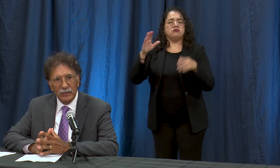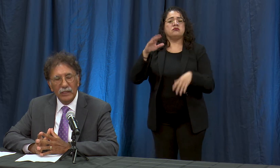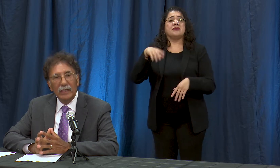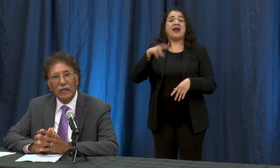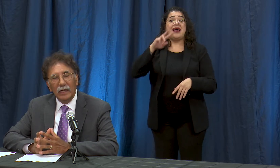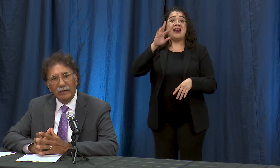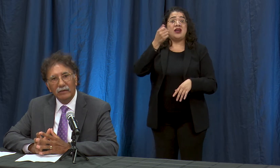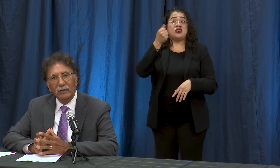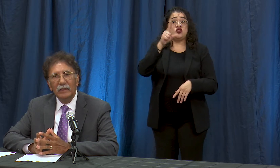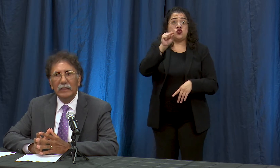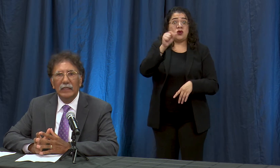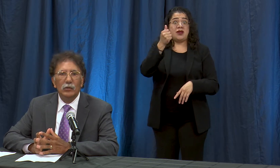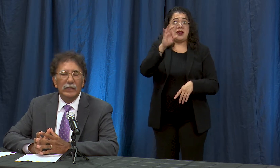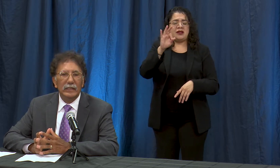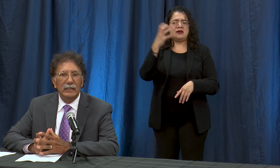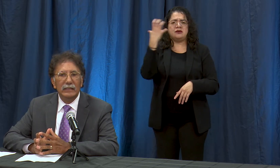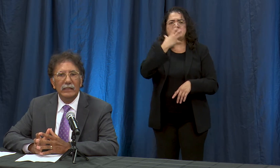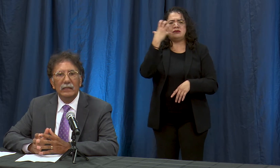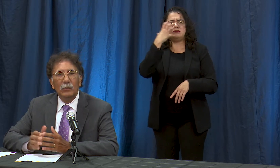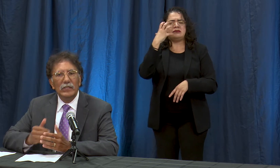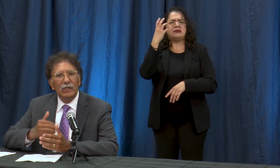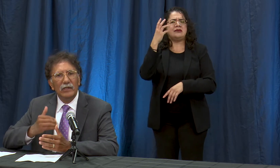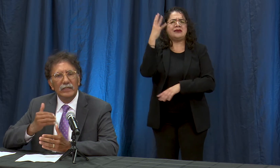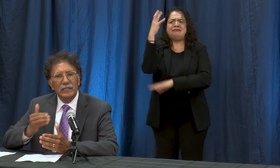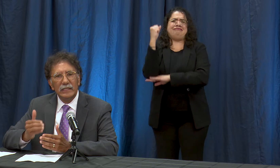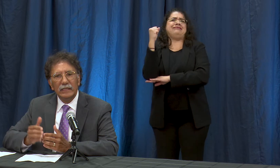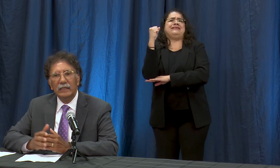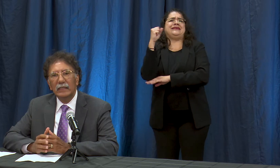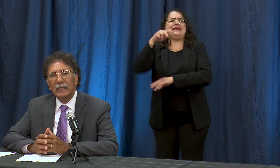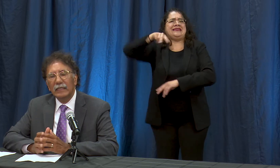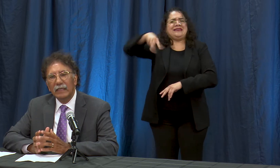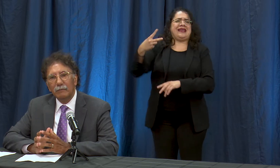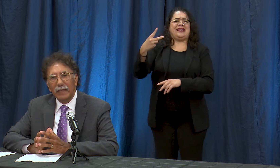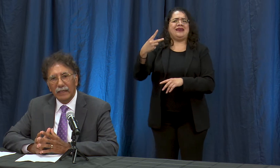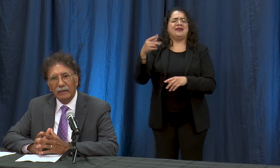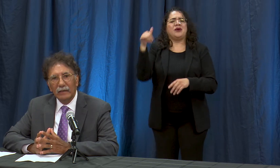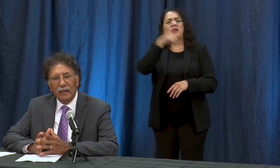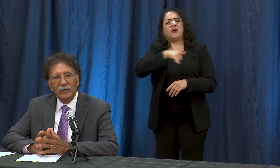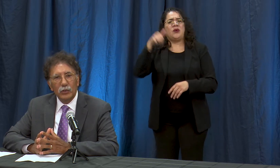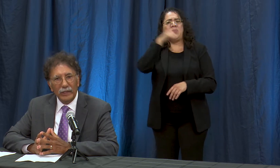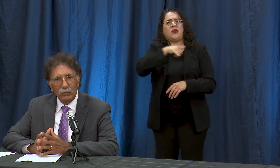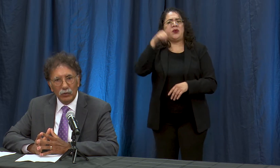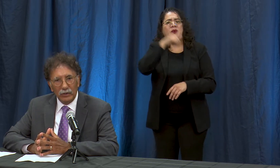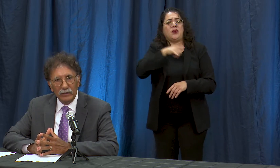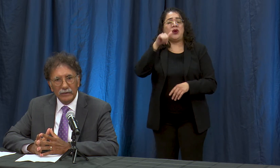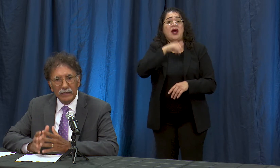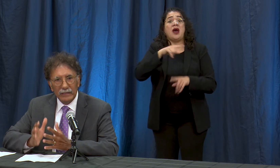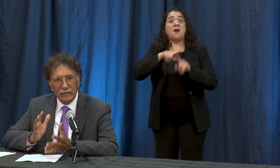However, in 2019 we started to see the impact of the trade war that is the